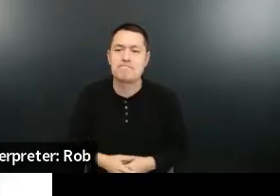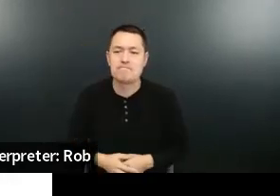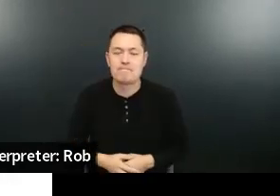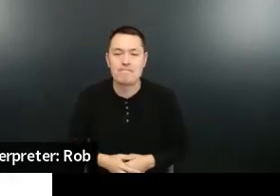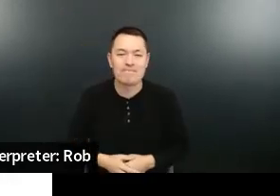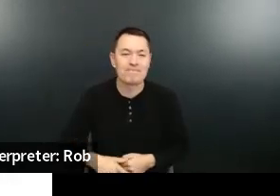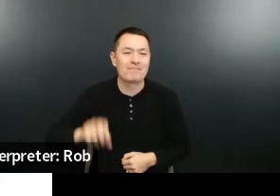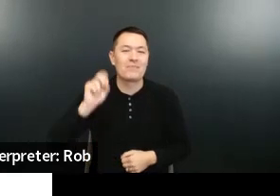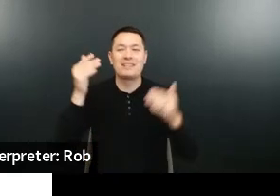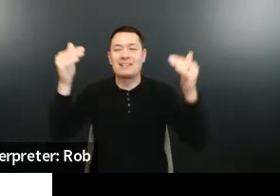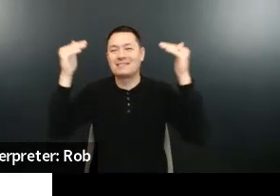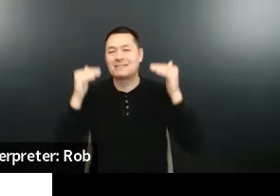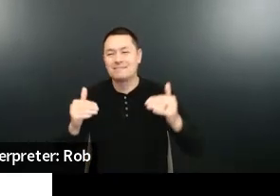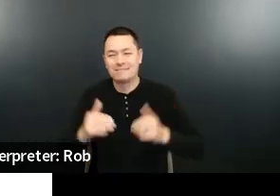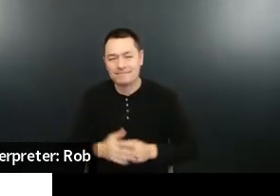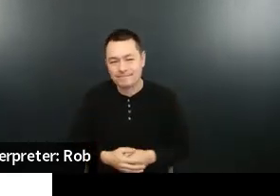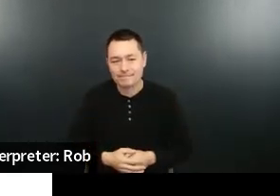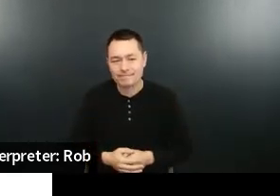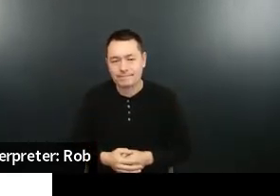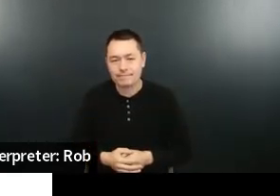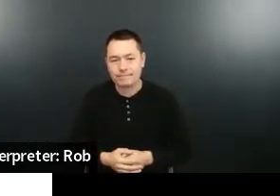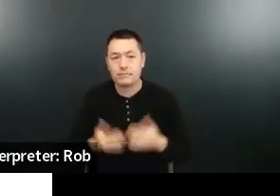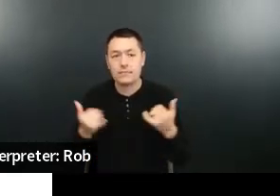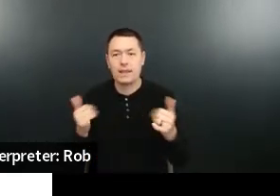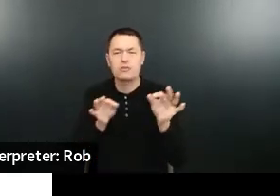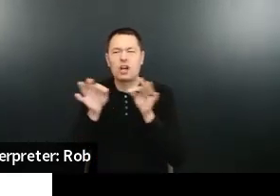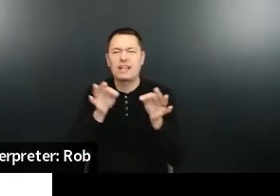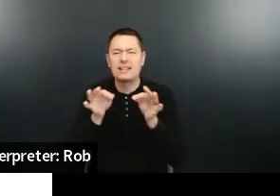you can find out. Talk about navigating